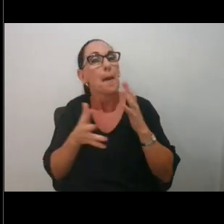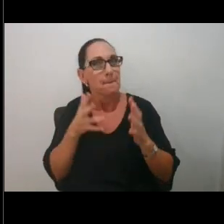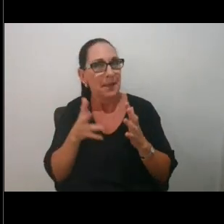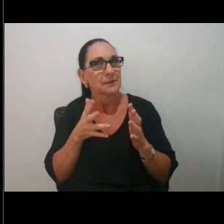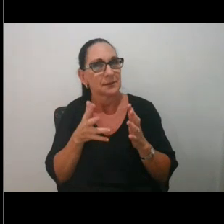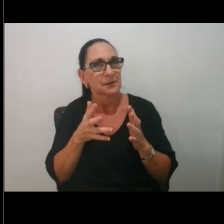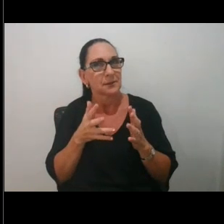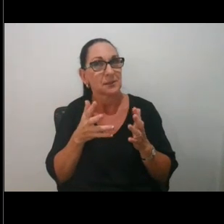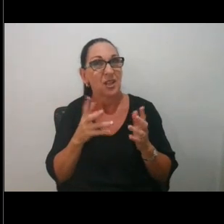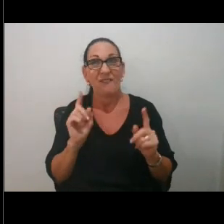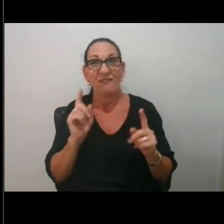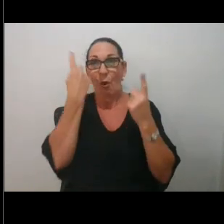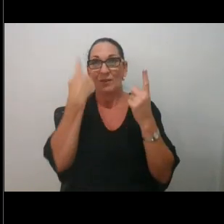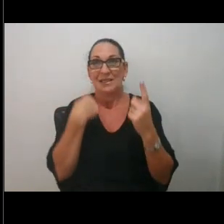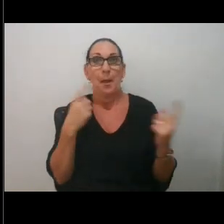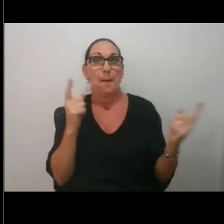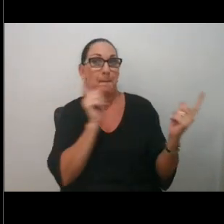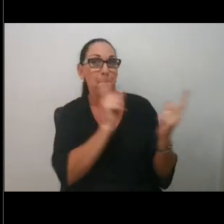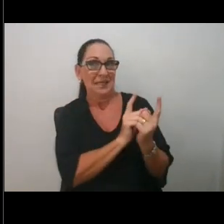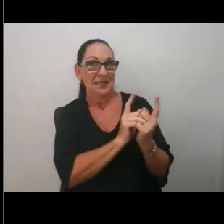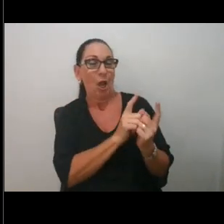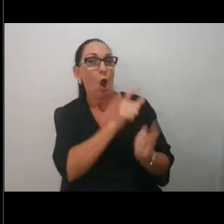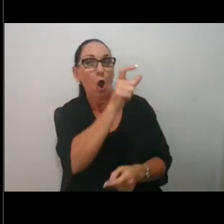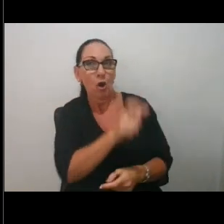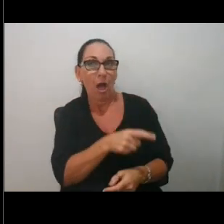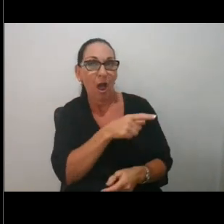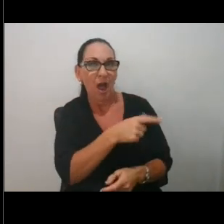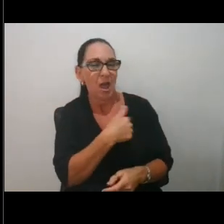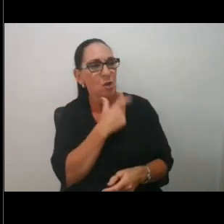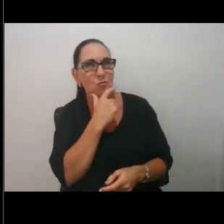first time we meet our our clients as to whether we think they're in the duty lawyer service category or